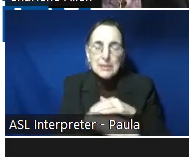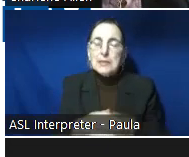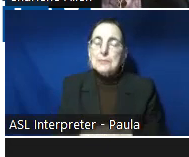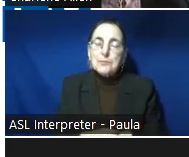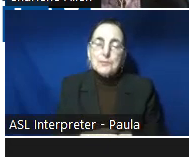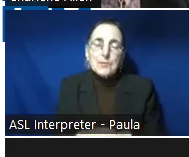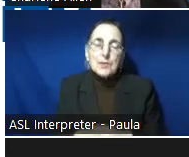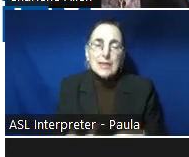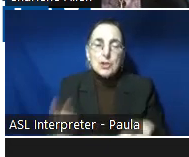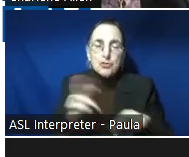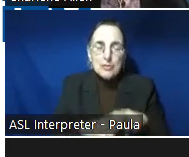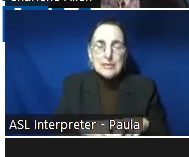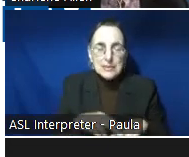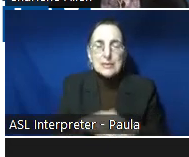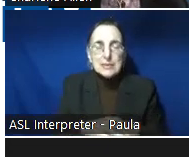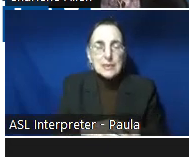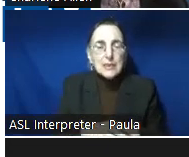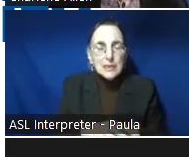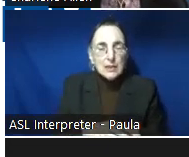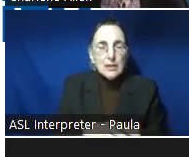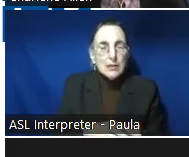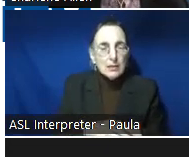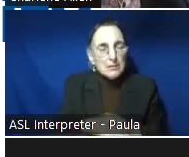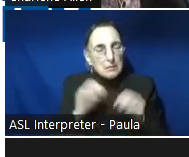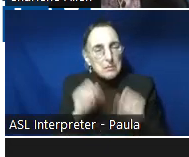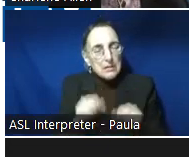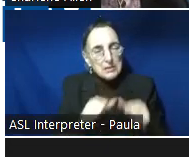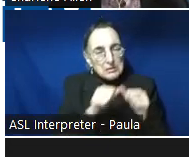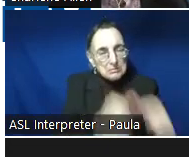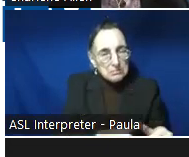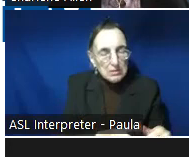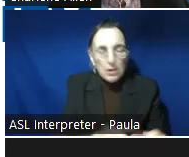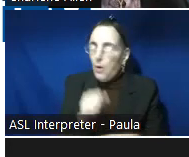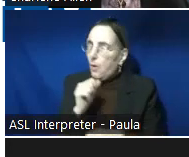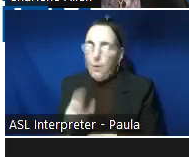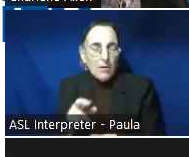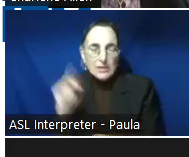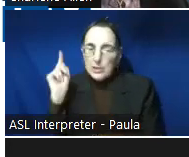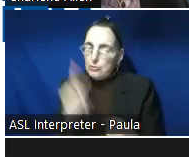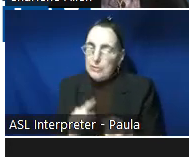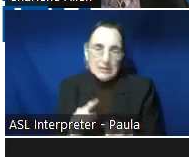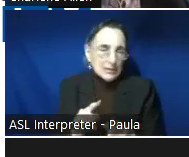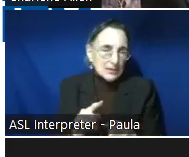decreases the possibility of becoming unhoused or having to end an institution.